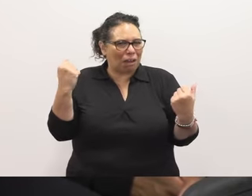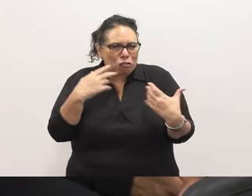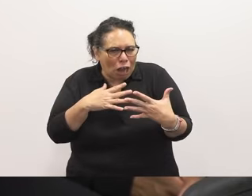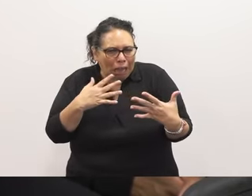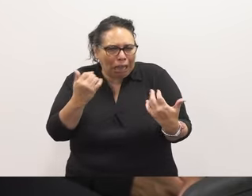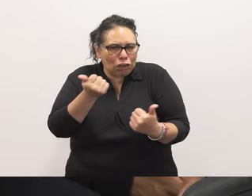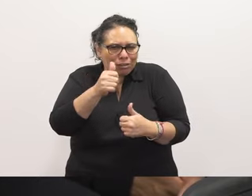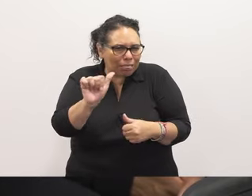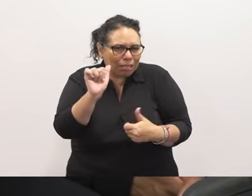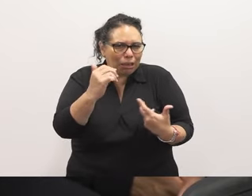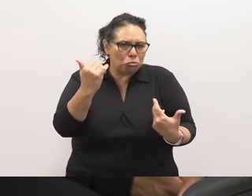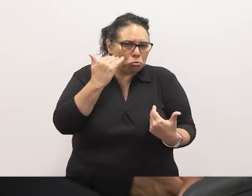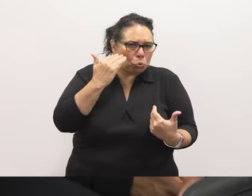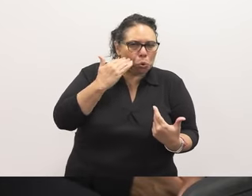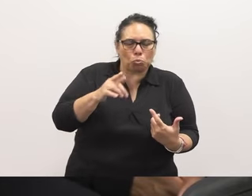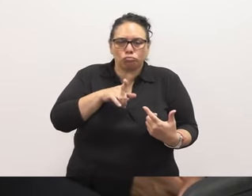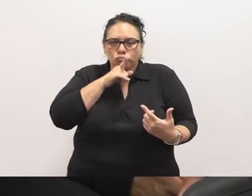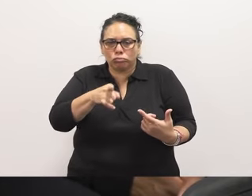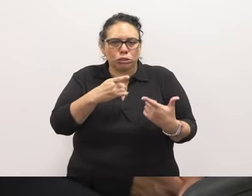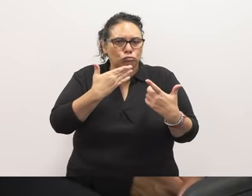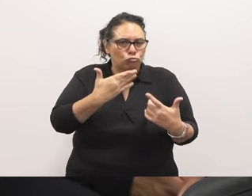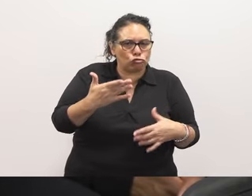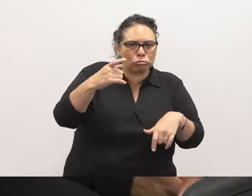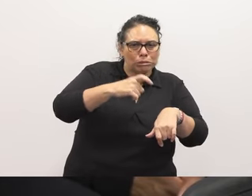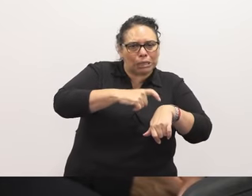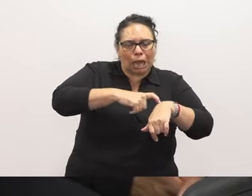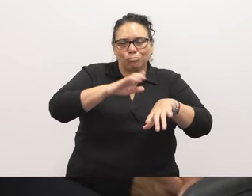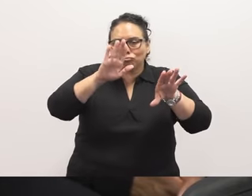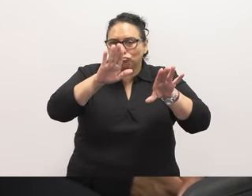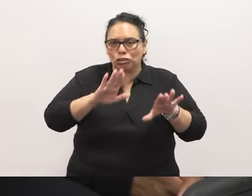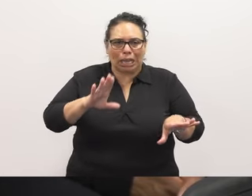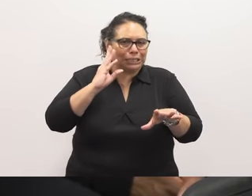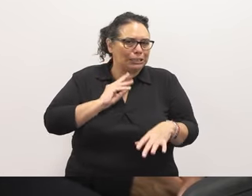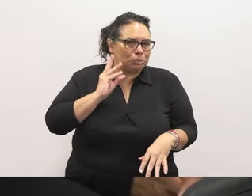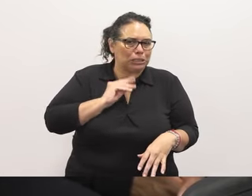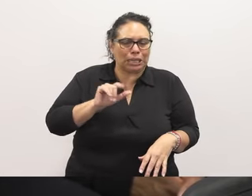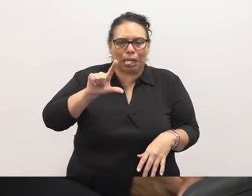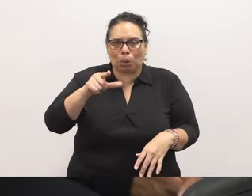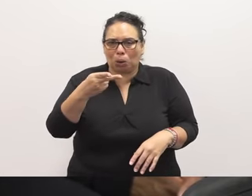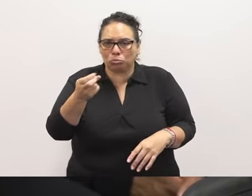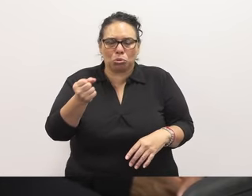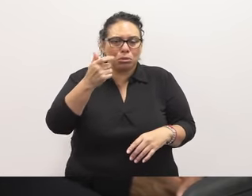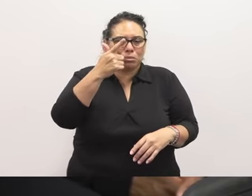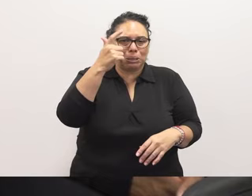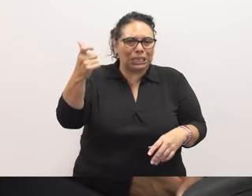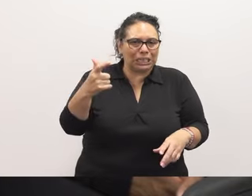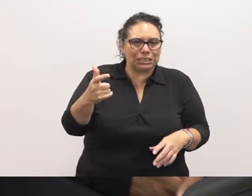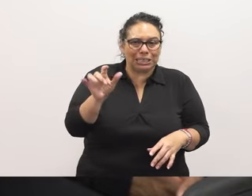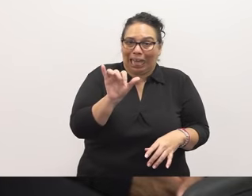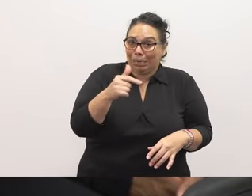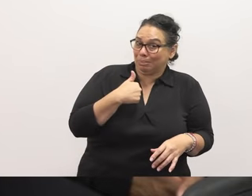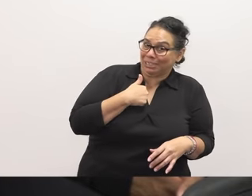You know, you're really gonna have a good time, a great experience in Lakewood because you'll be just like me and have a good fun time.